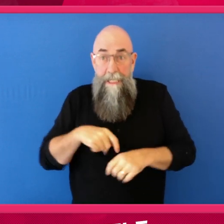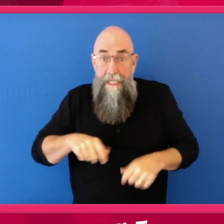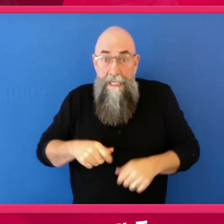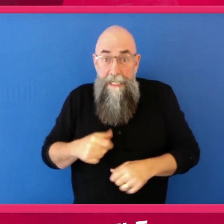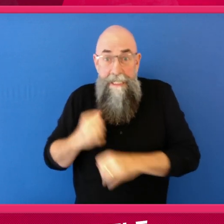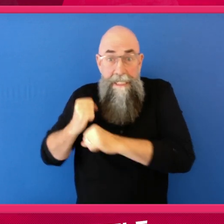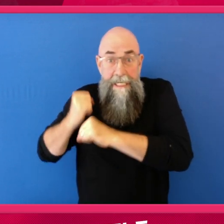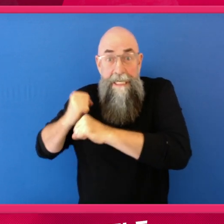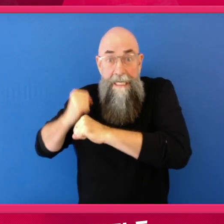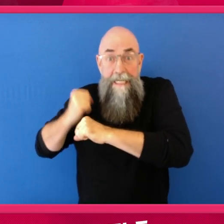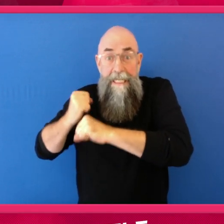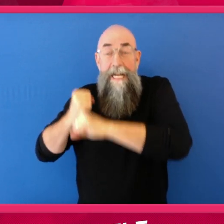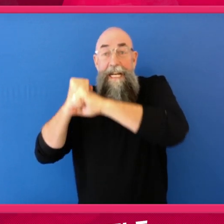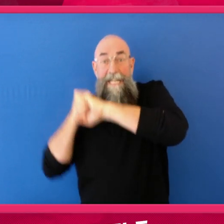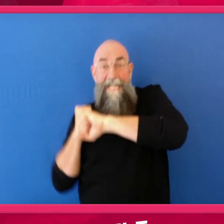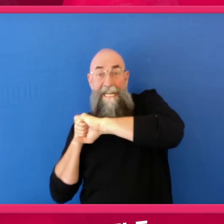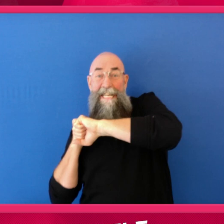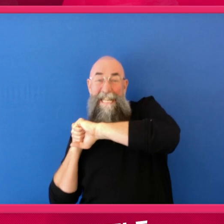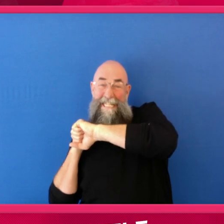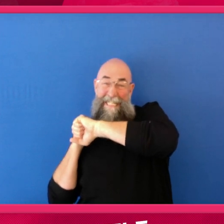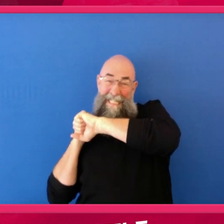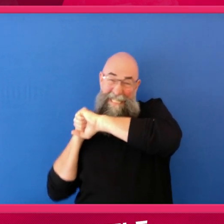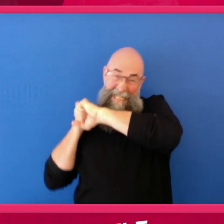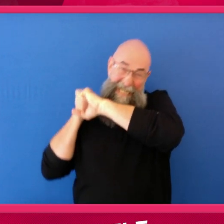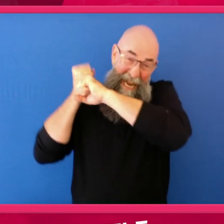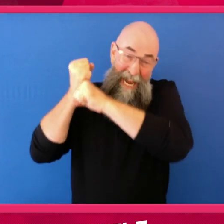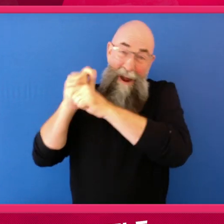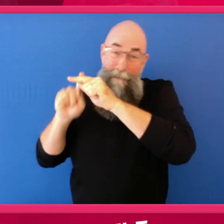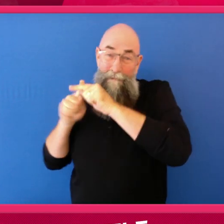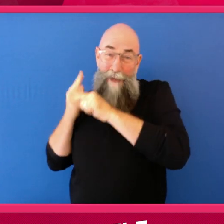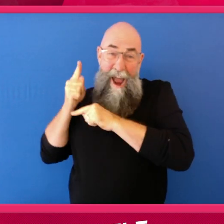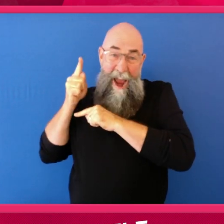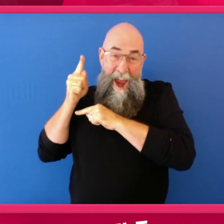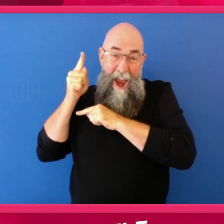and then I dig it into the ground and I fly. Ben Popham: I feel like you'd go high as well.